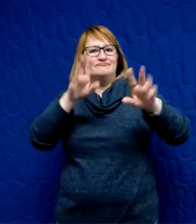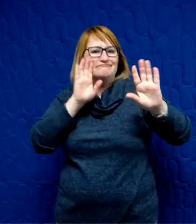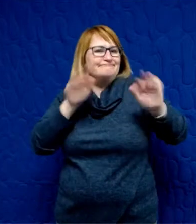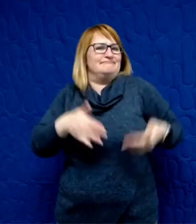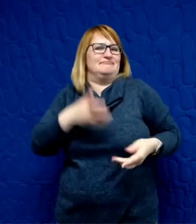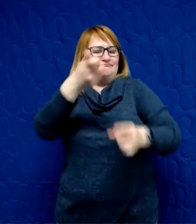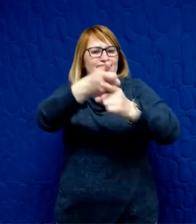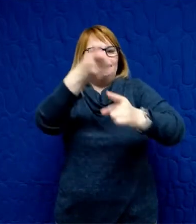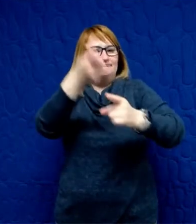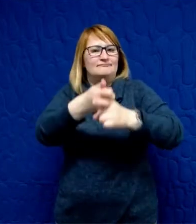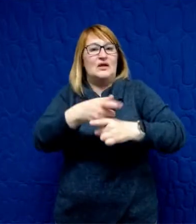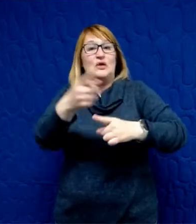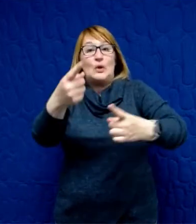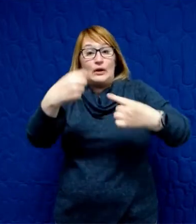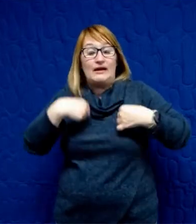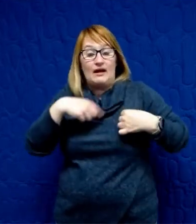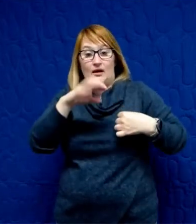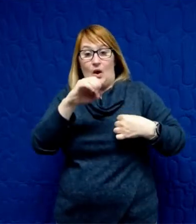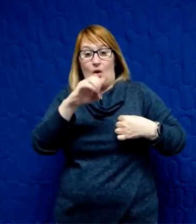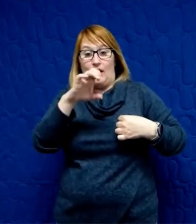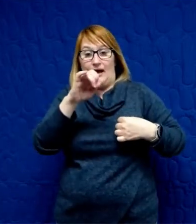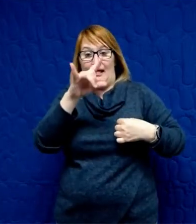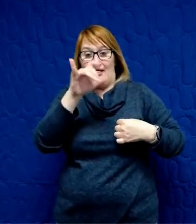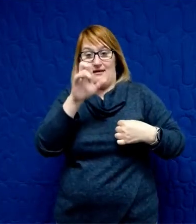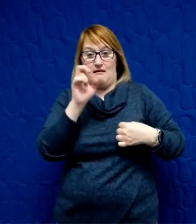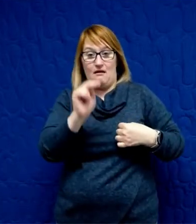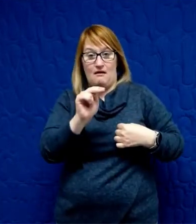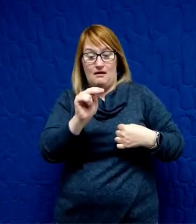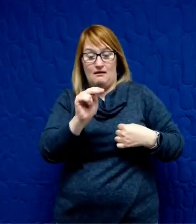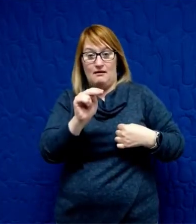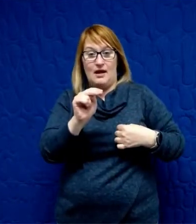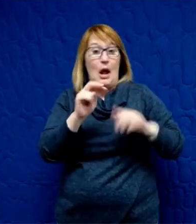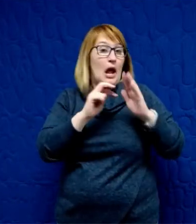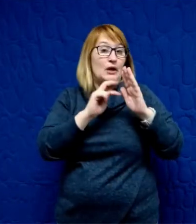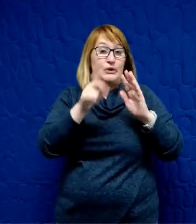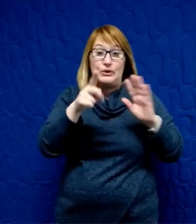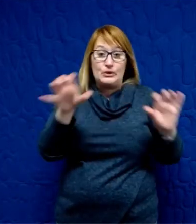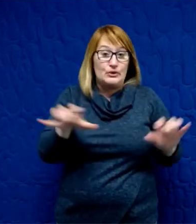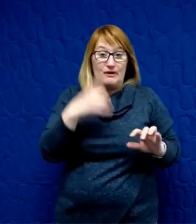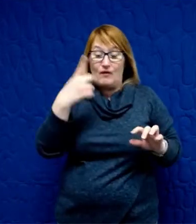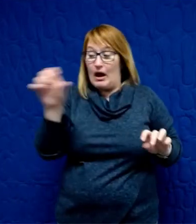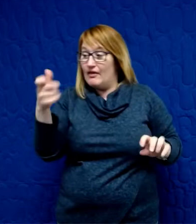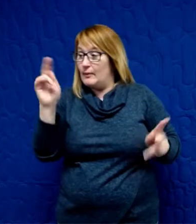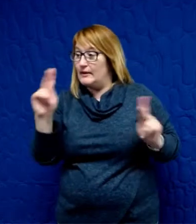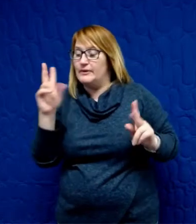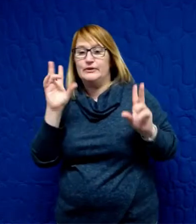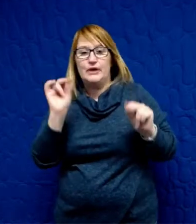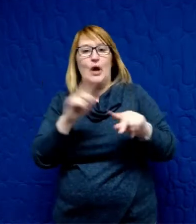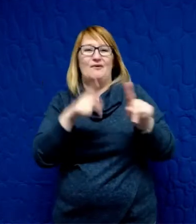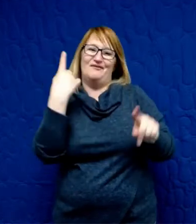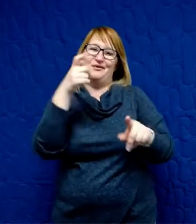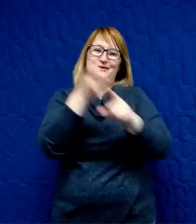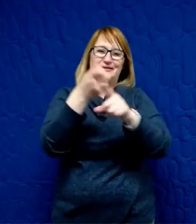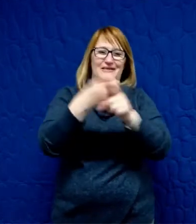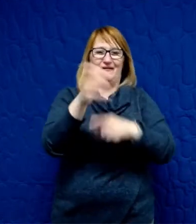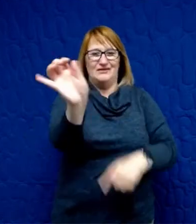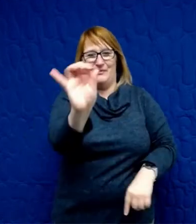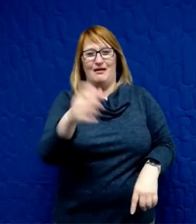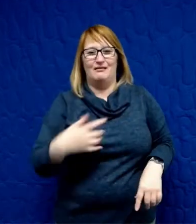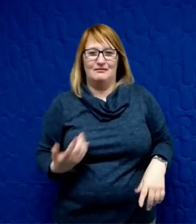when you in attend OCALICON, it's not just something that you're doing for others but you're you're doing it for yourself as well so it's a great